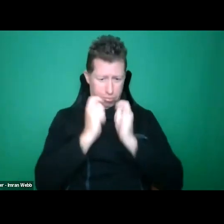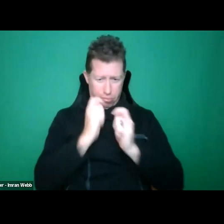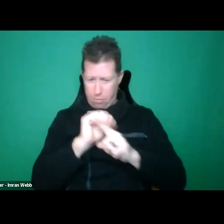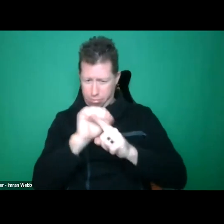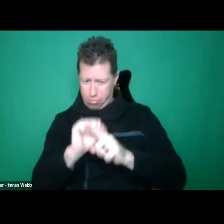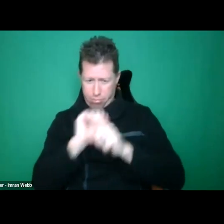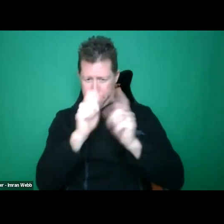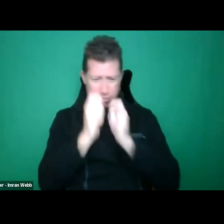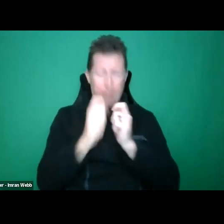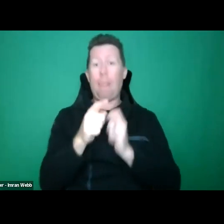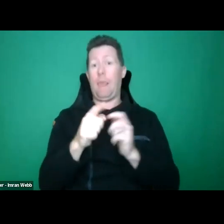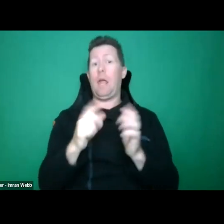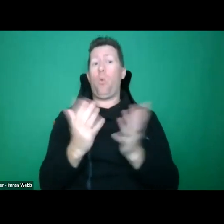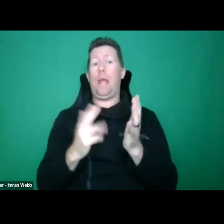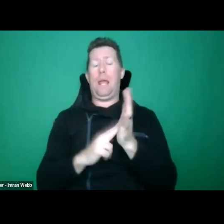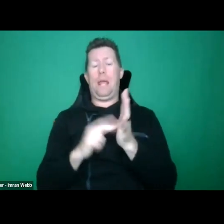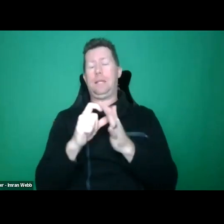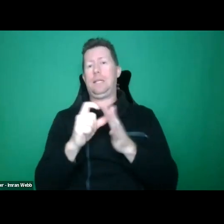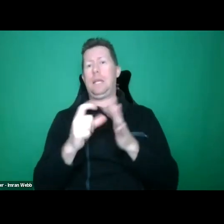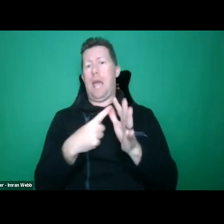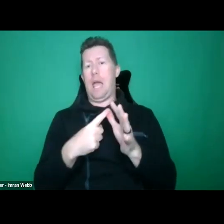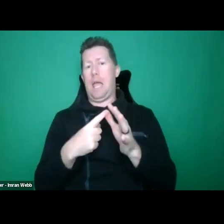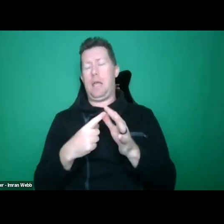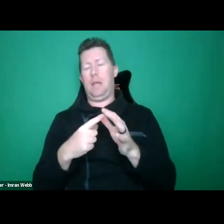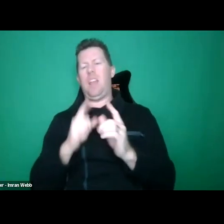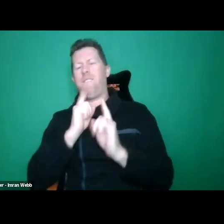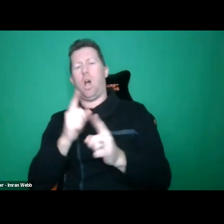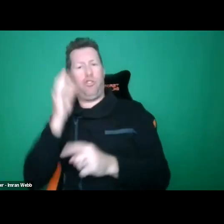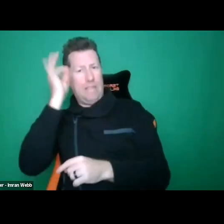served on the National Disability Data Asset Disability Advisory Council.